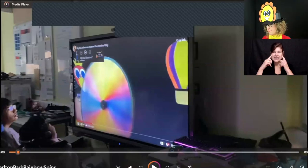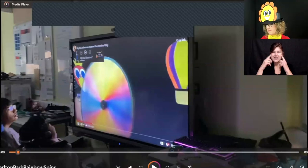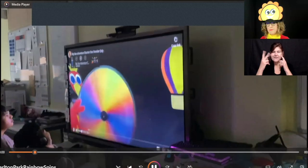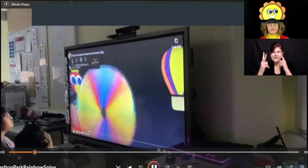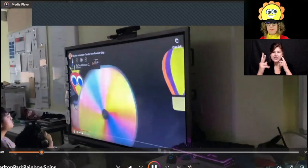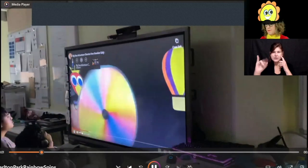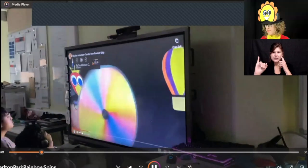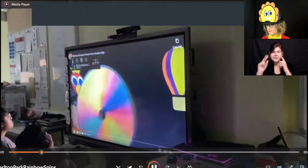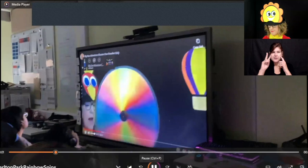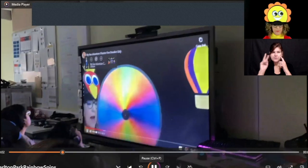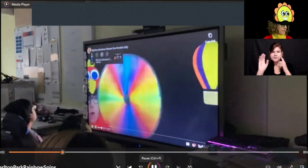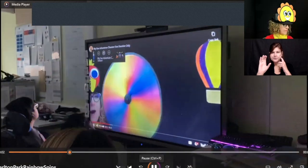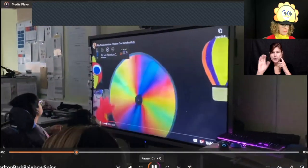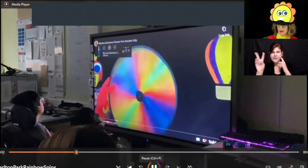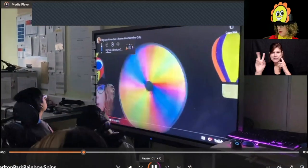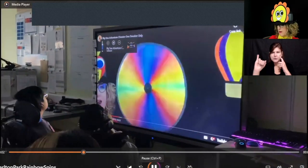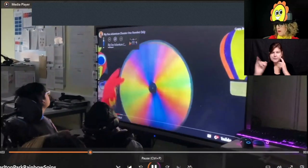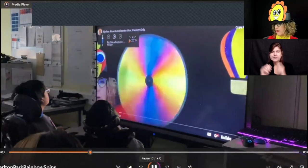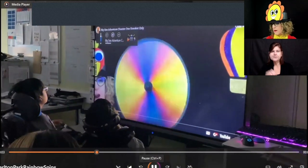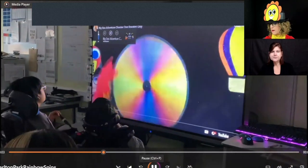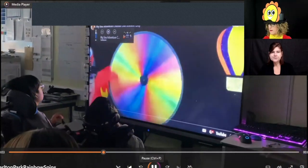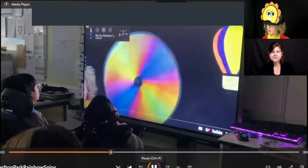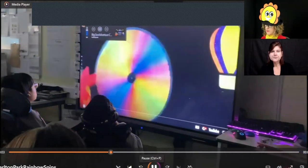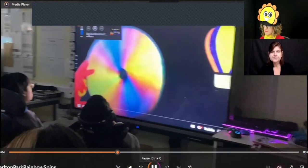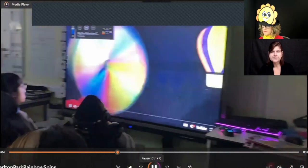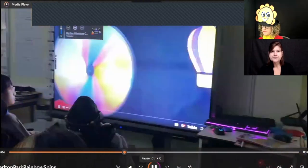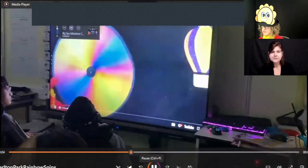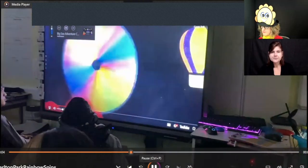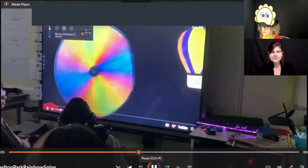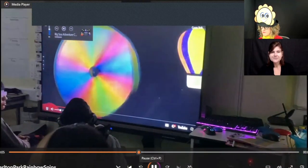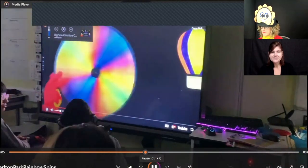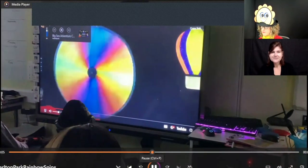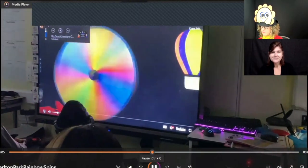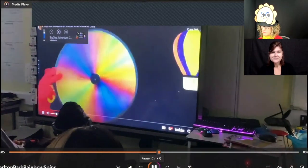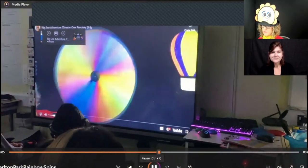Wee, wee, wee, wee! Wee, wee, wee, wee, wee, wee, wee, wee!